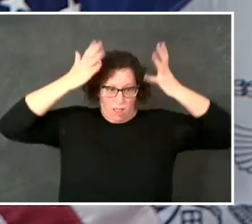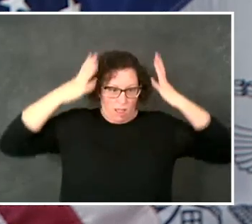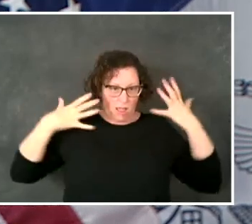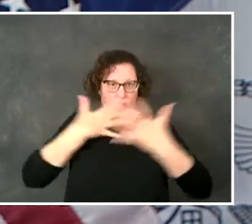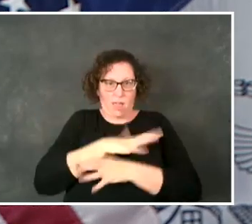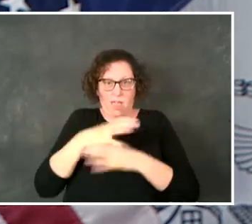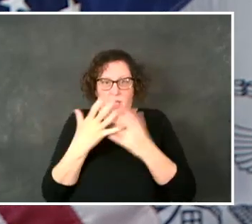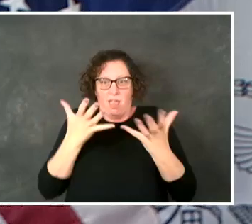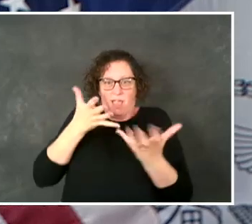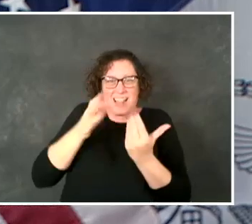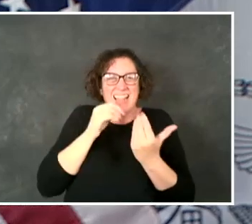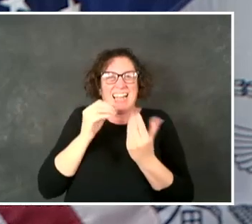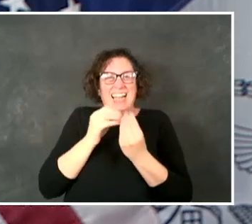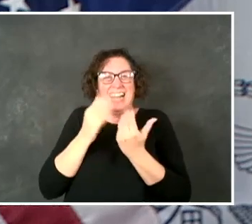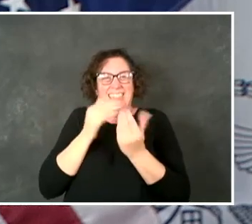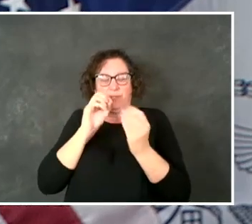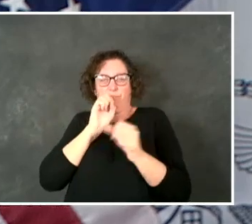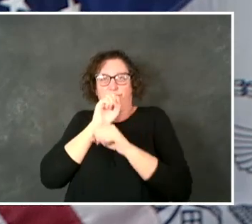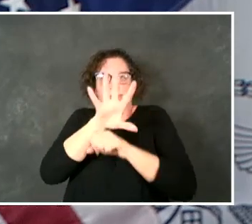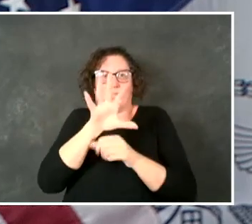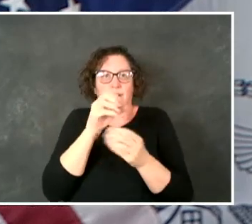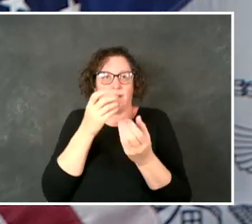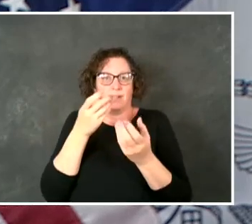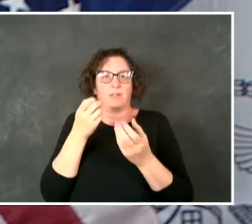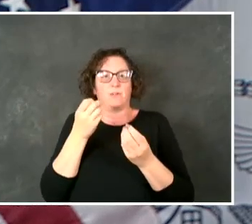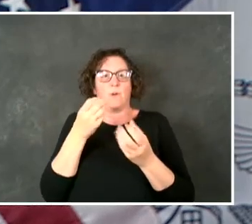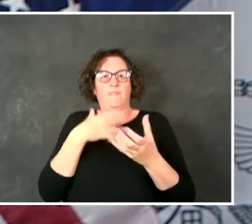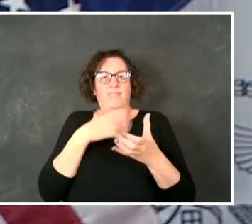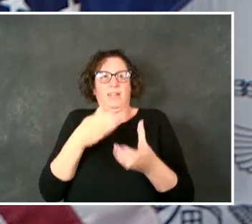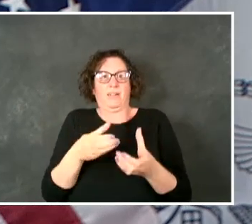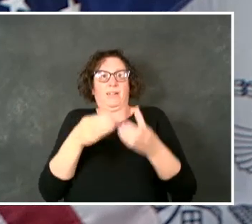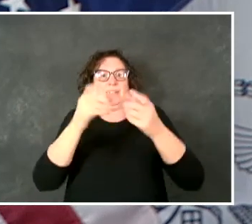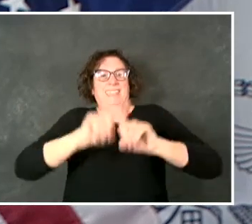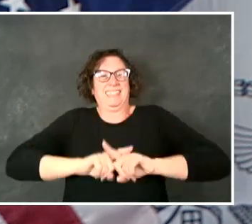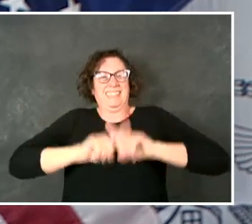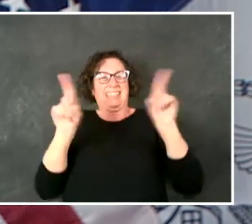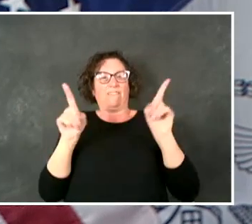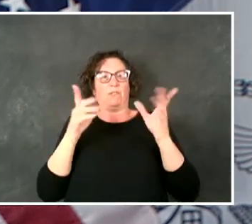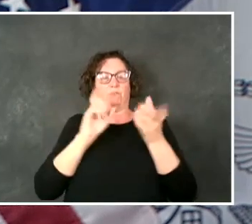AND VIABLE, AND THAT REQUIRED THE HEALTH CARE WORKER, THINK